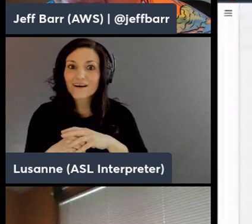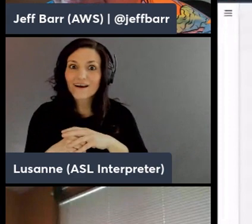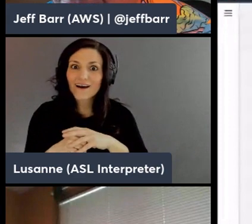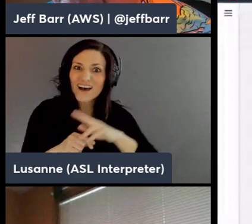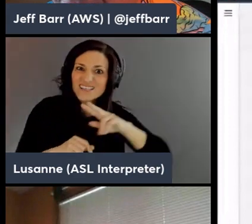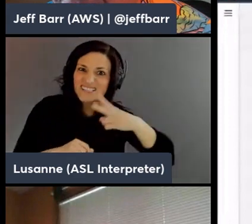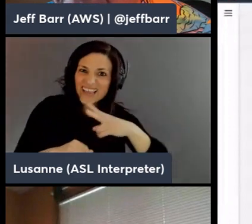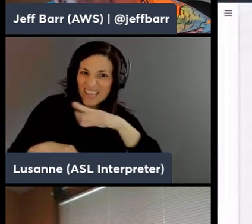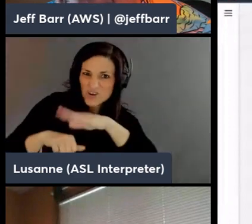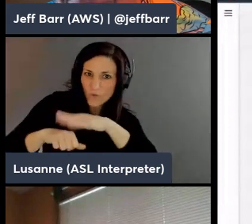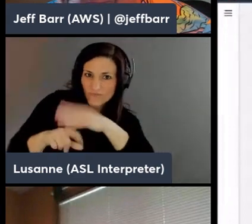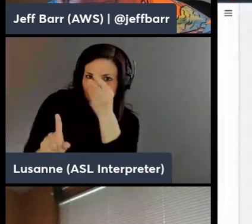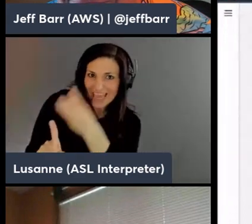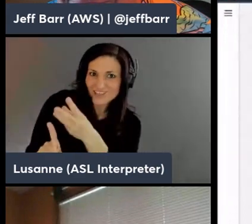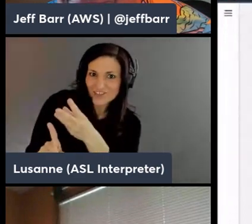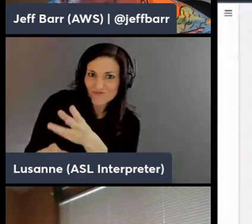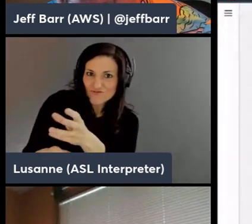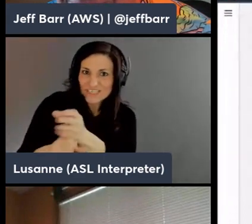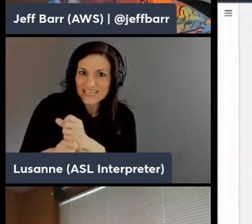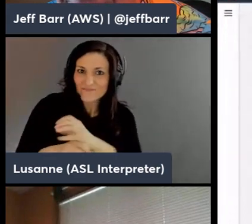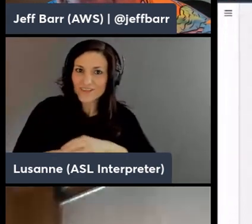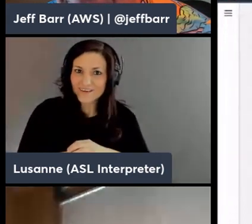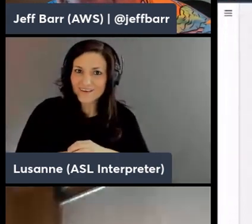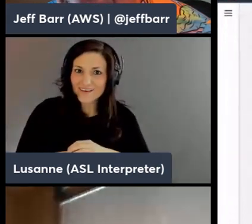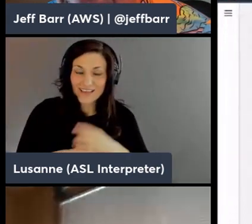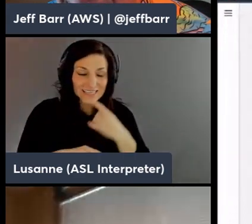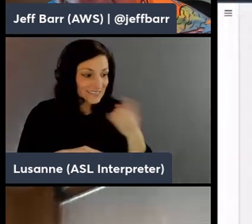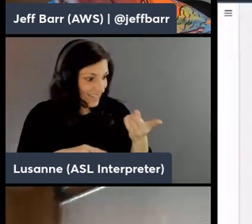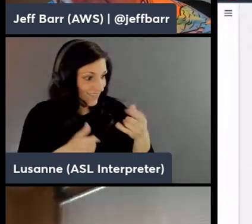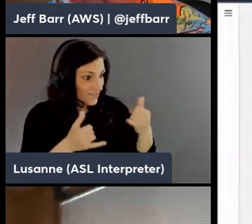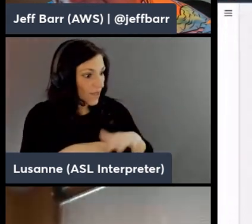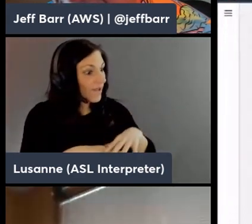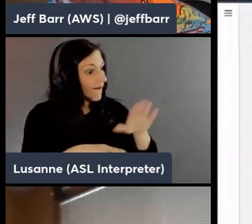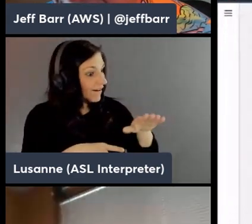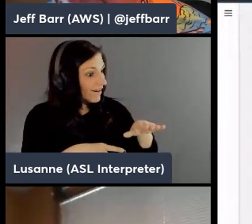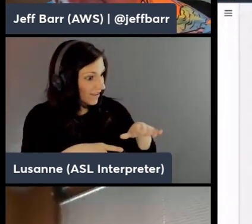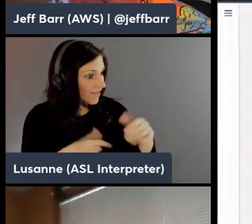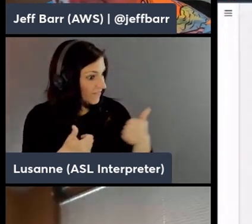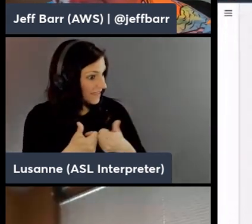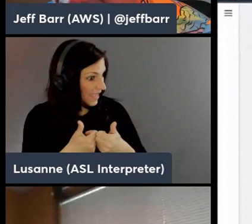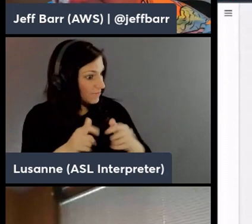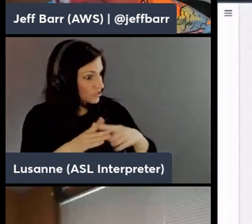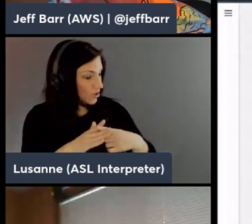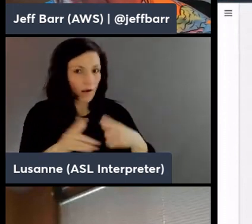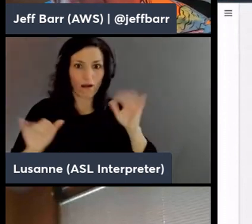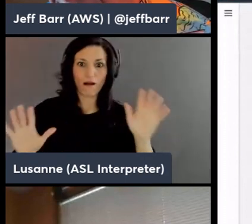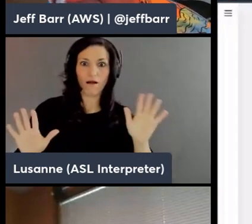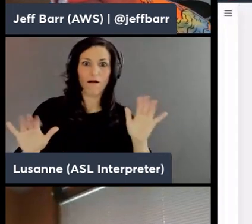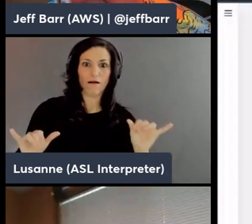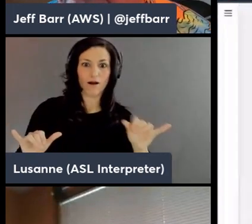it has told the other player, "Hey, the game has started." Oh, yeah, it's running. I probably should play this, so I'm trying to hit these buttons.